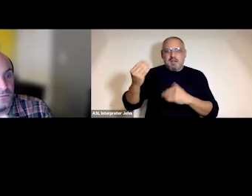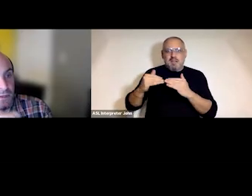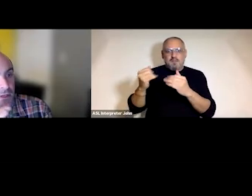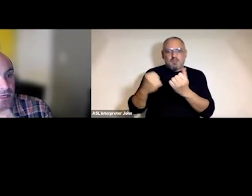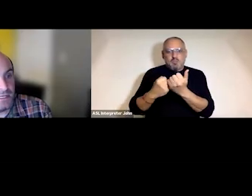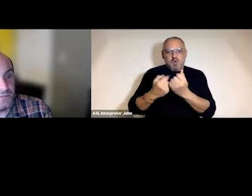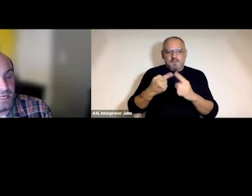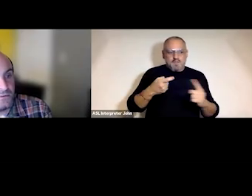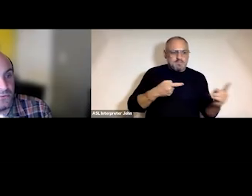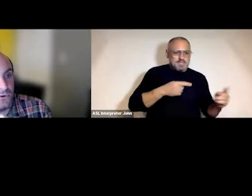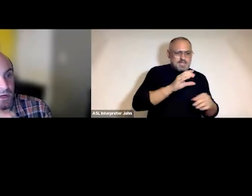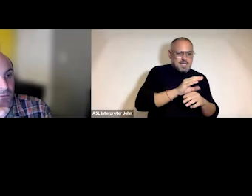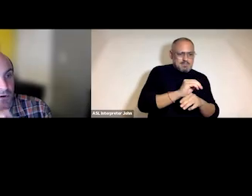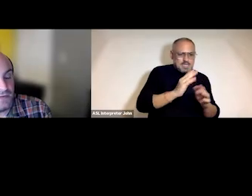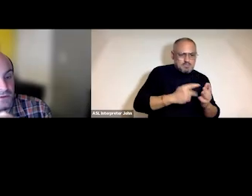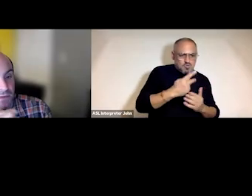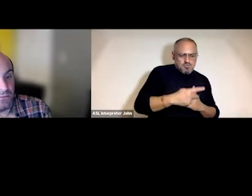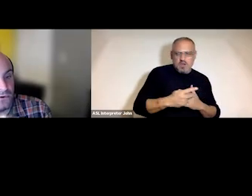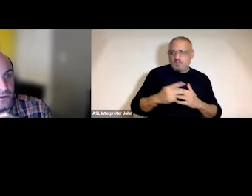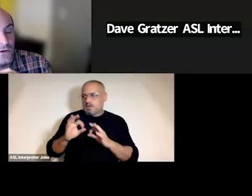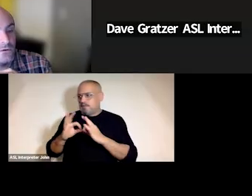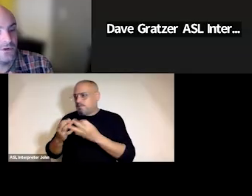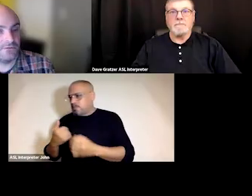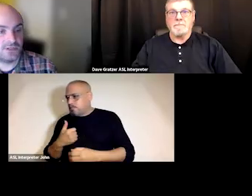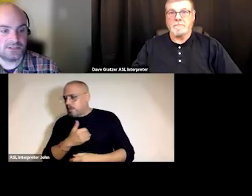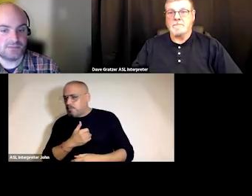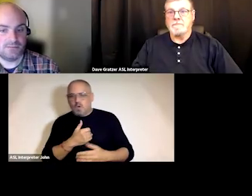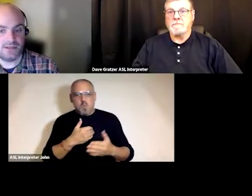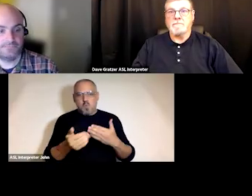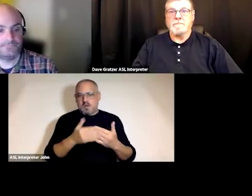from a case management program or a family member or whatever the case may be.